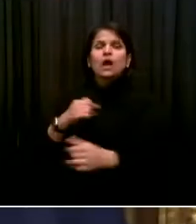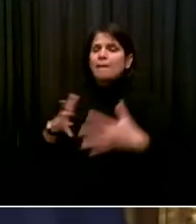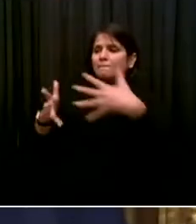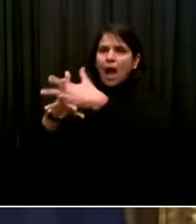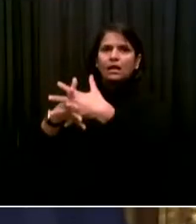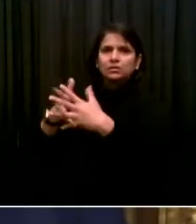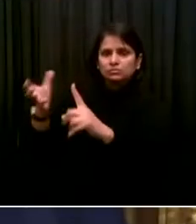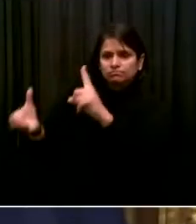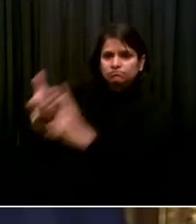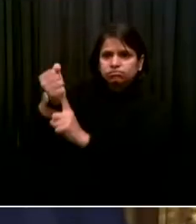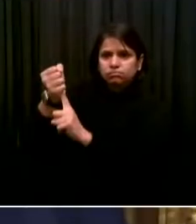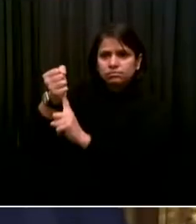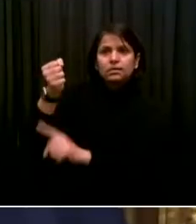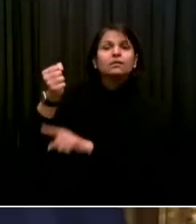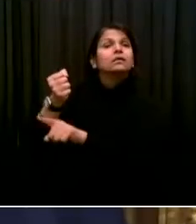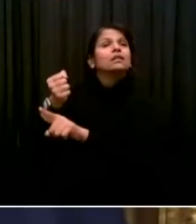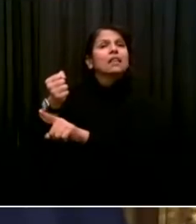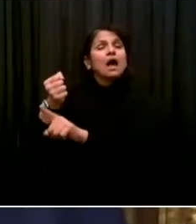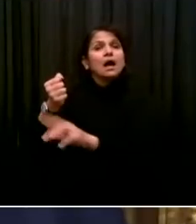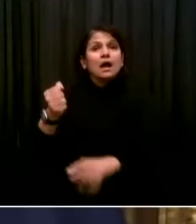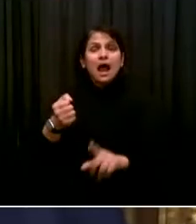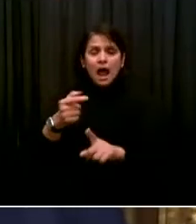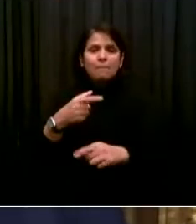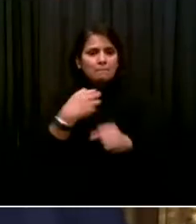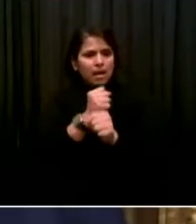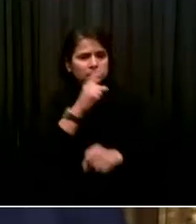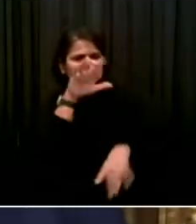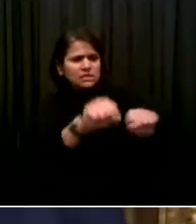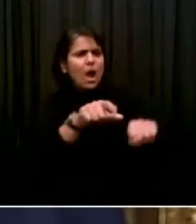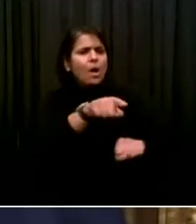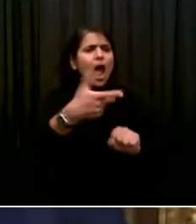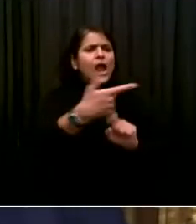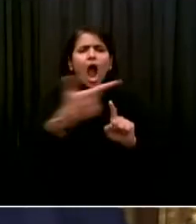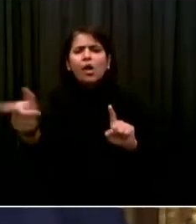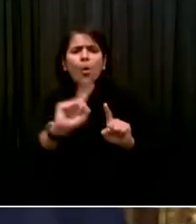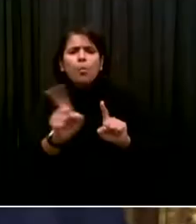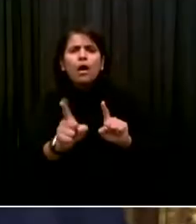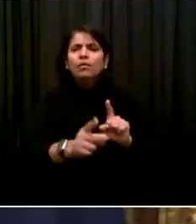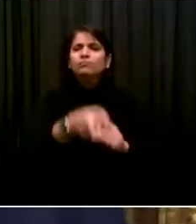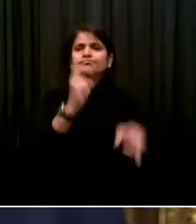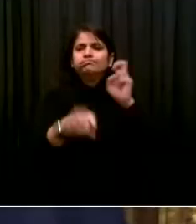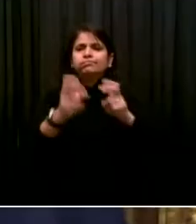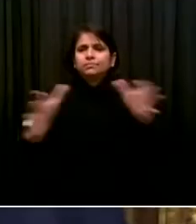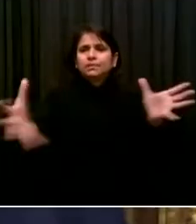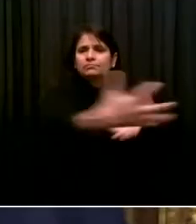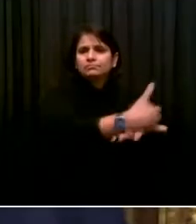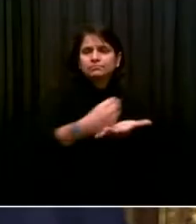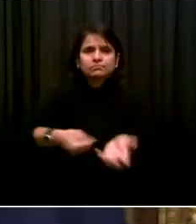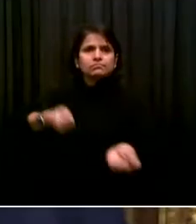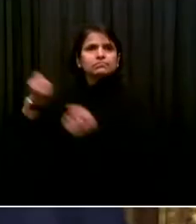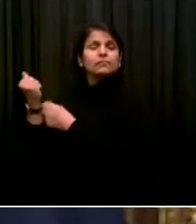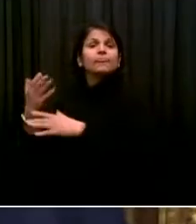OLD DAYS. WE ARE GOING TO GET TRIGGER PULLERS OFF THE STREETS AND GUNS OUT OF THEIR